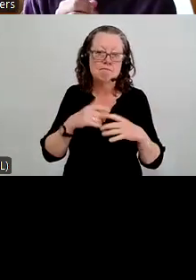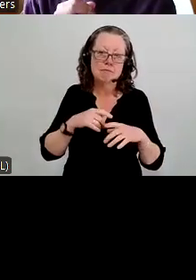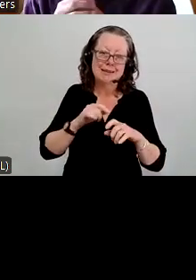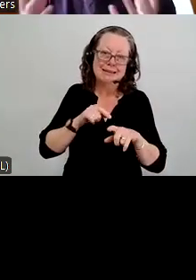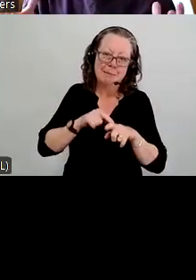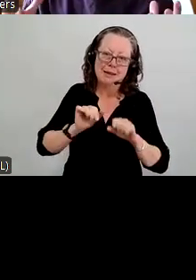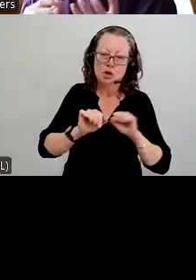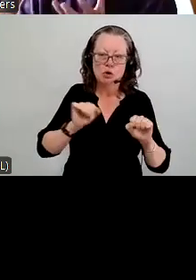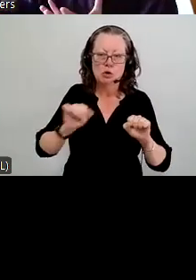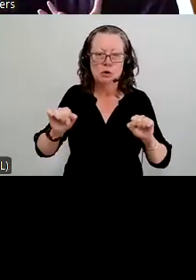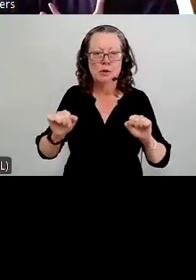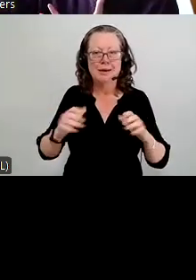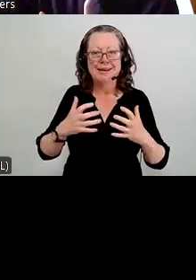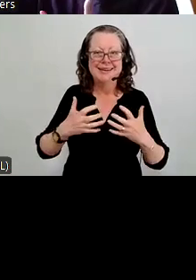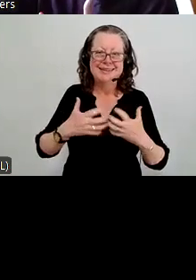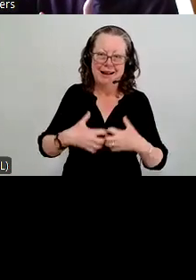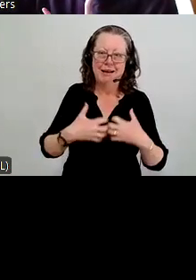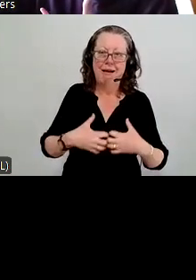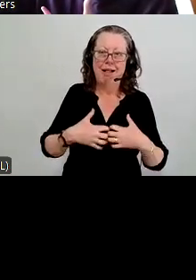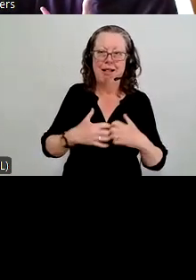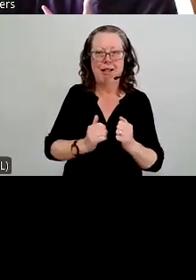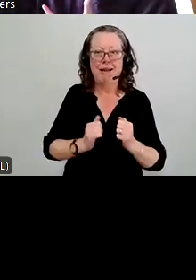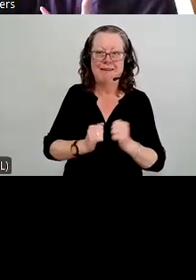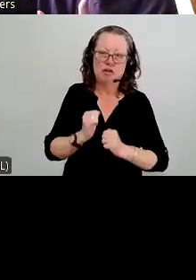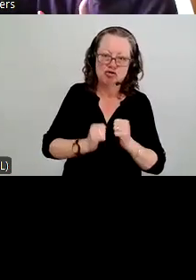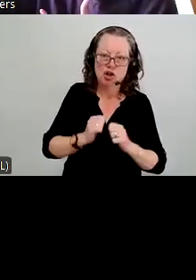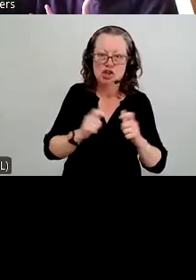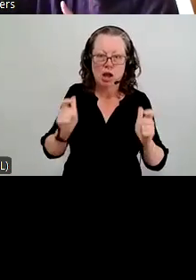so depending on the type of systems you're using,